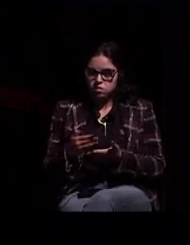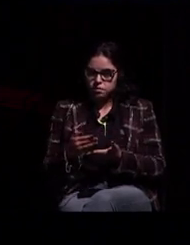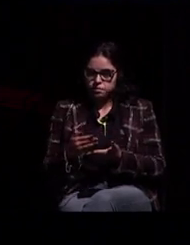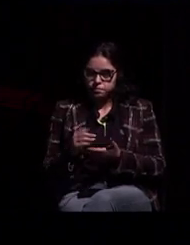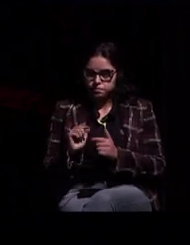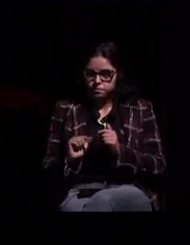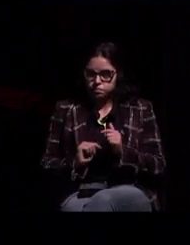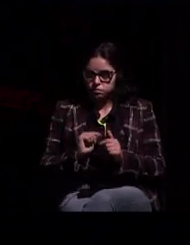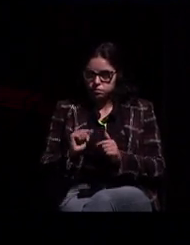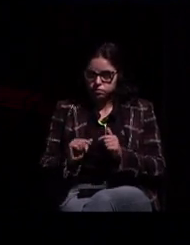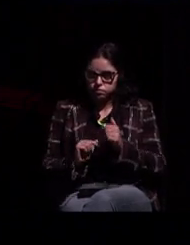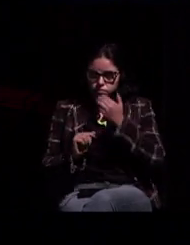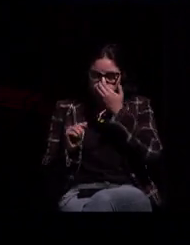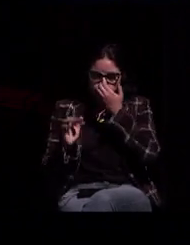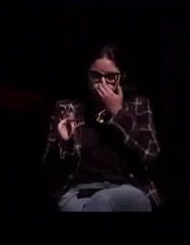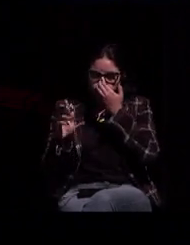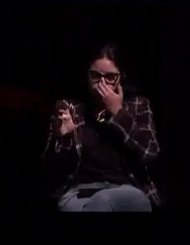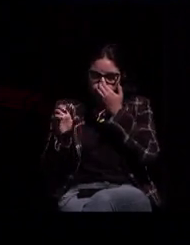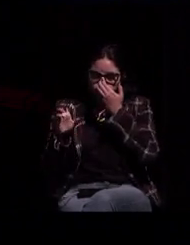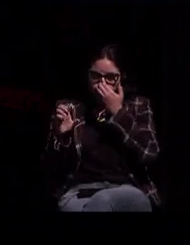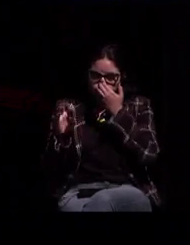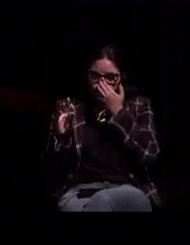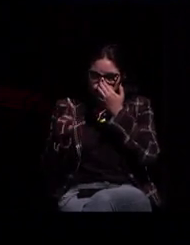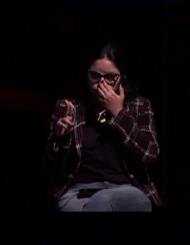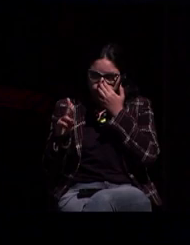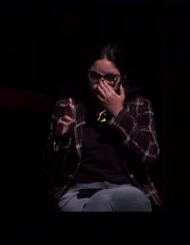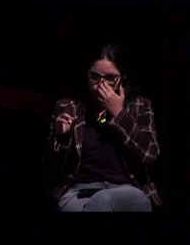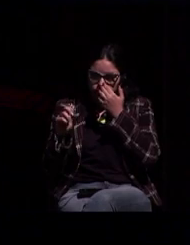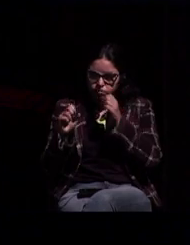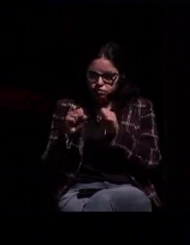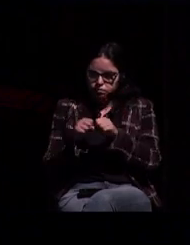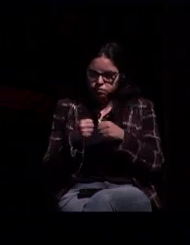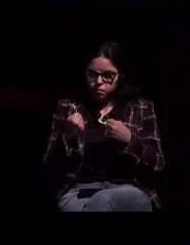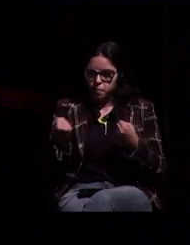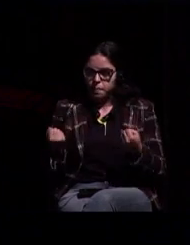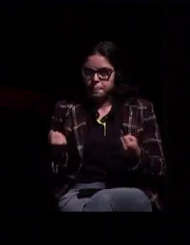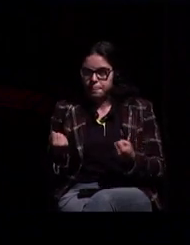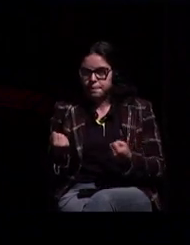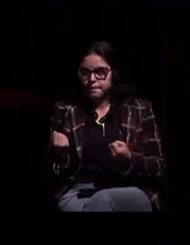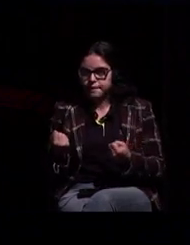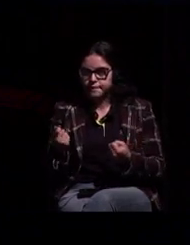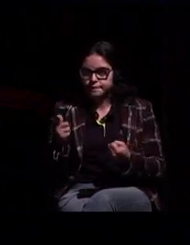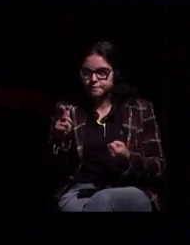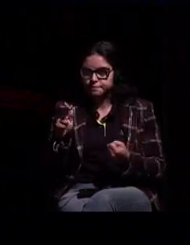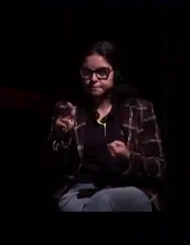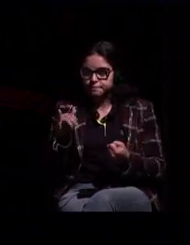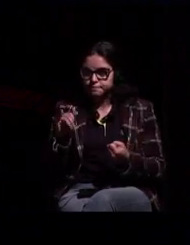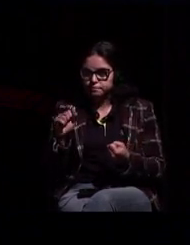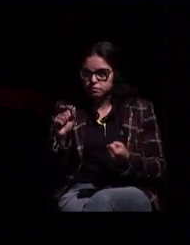that have been affecting the work of tourist guides who are working for very little